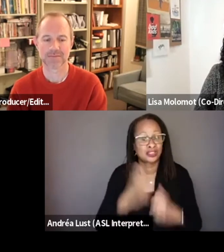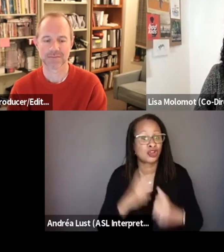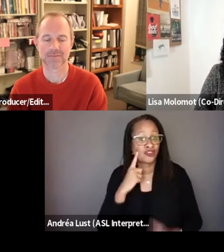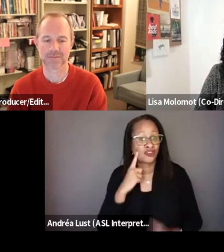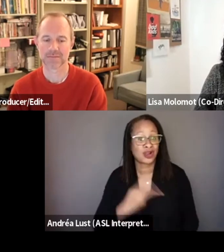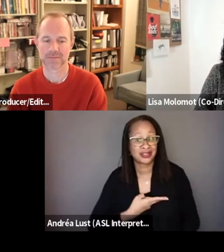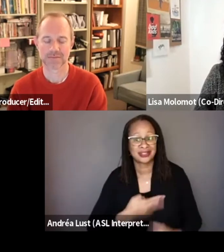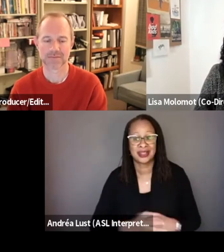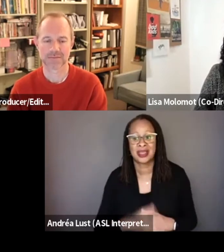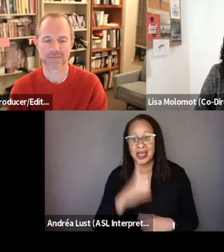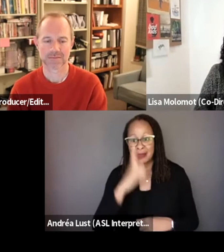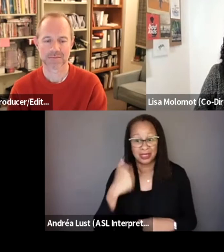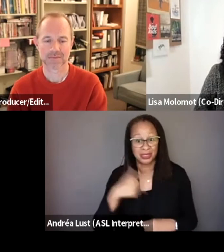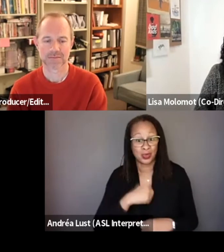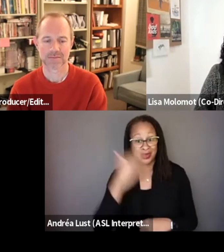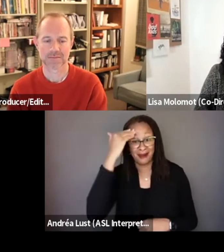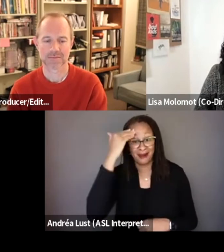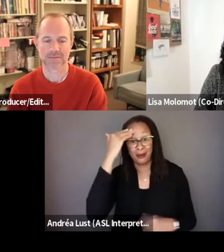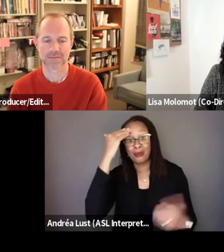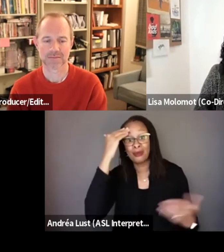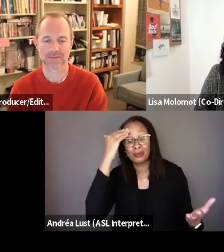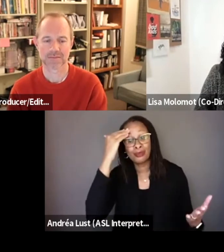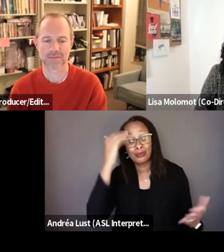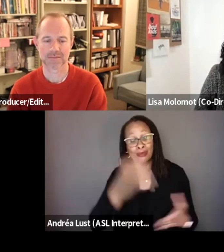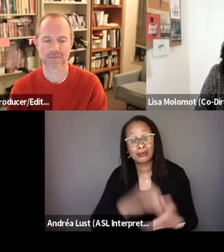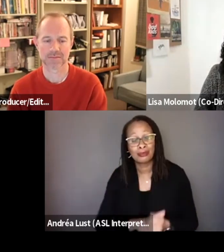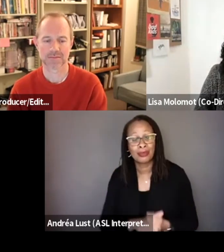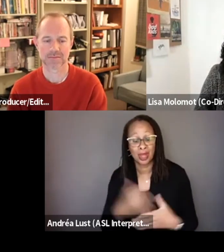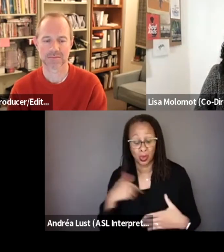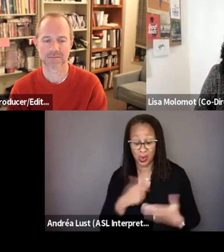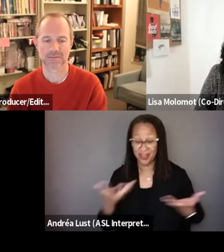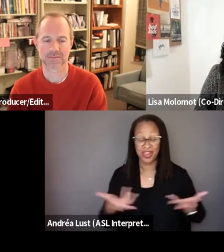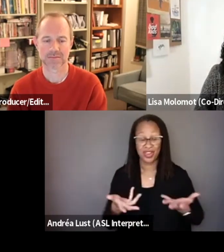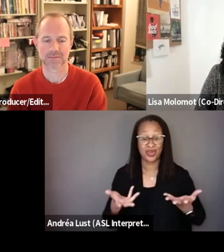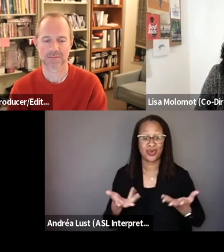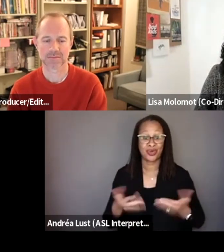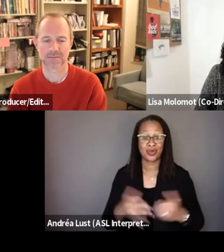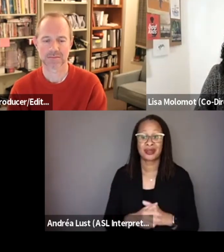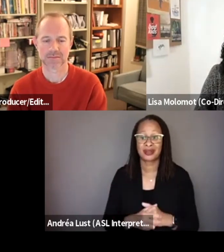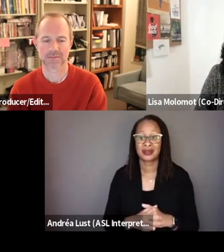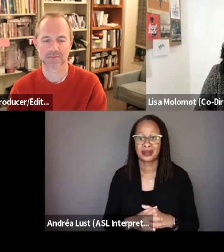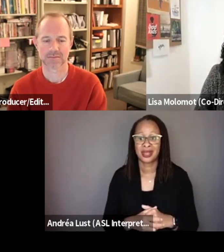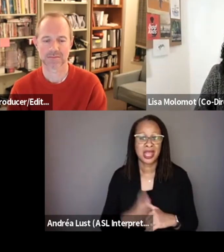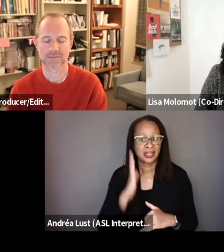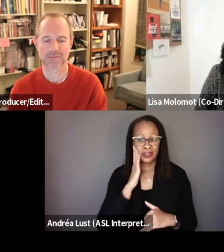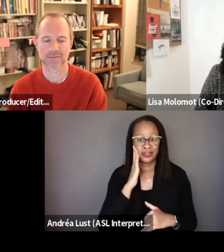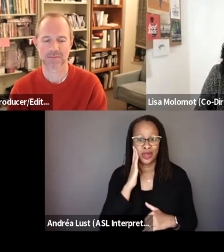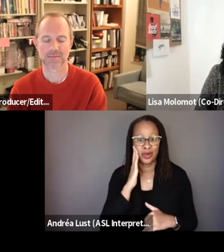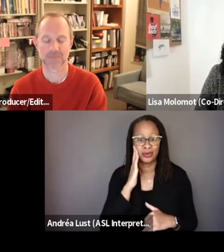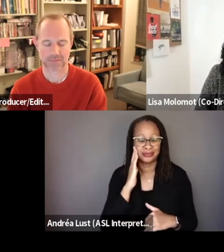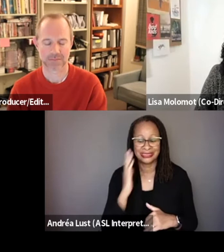because we know that we're here, but we know that there's somebody missing, you know.